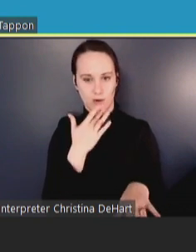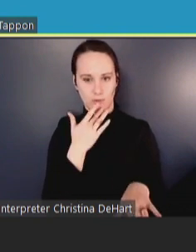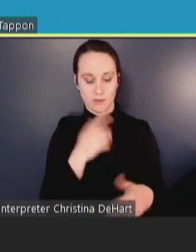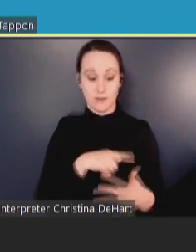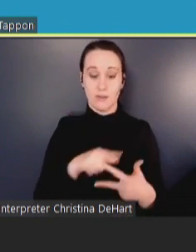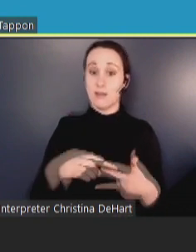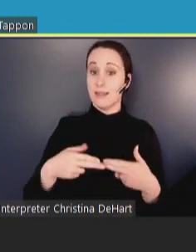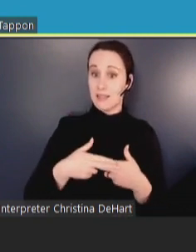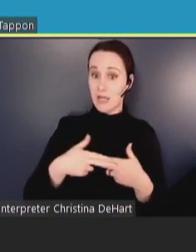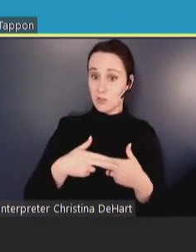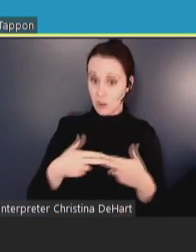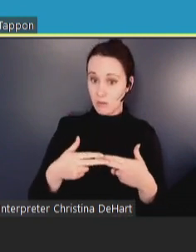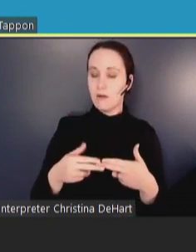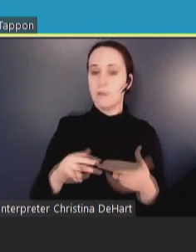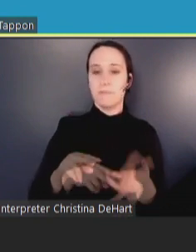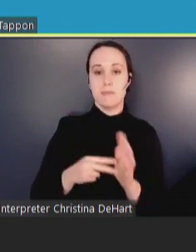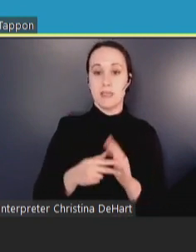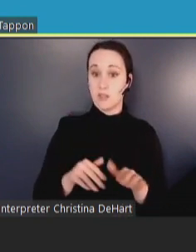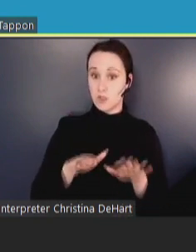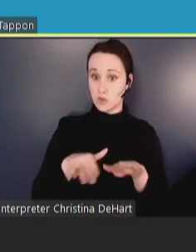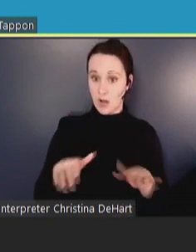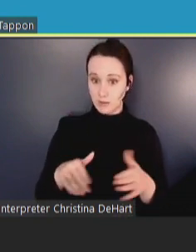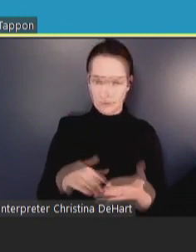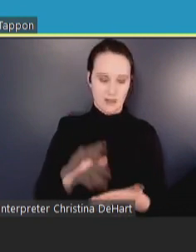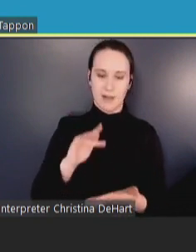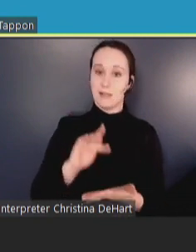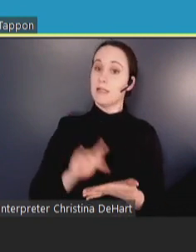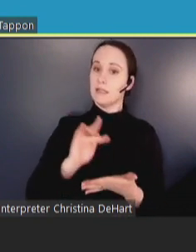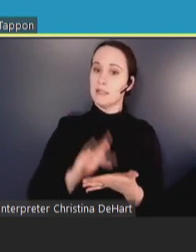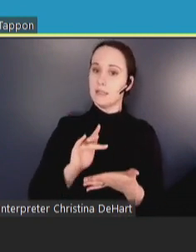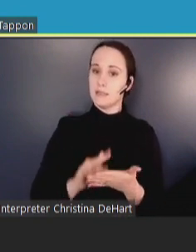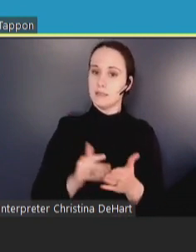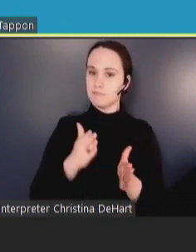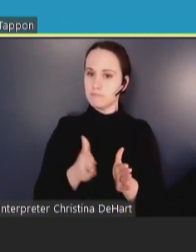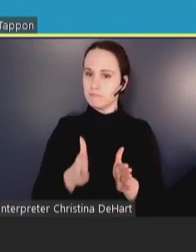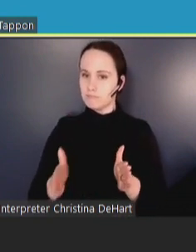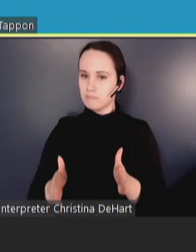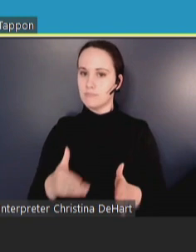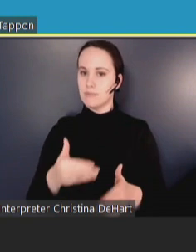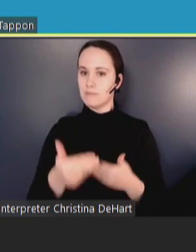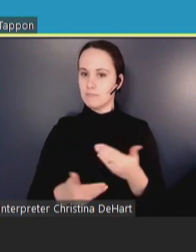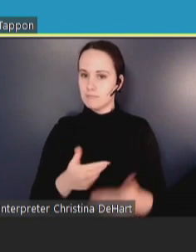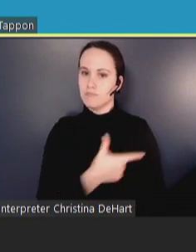child to move through the steps of the vaccination process, and the video includes information on why